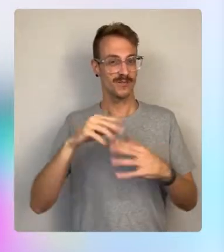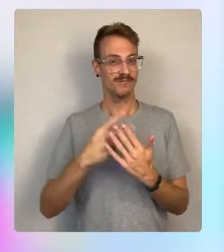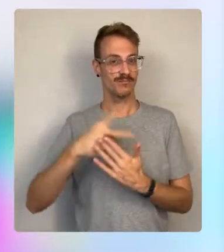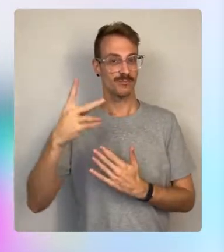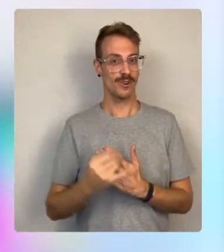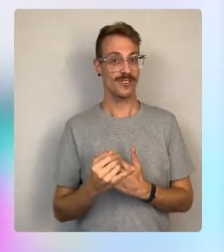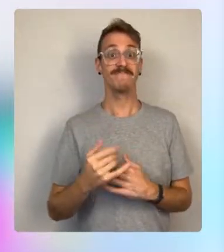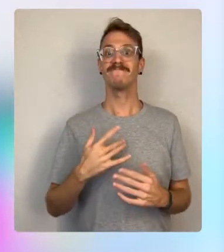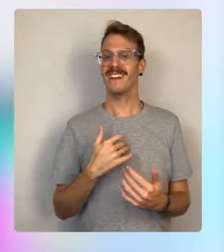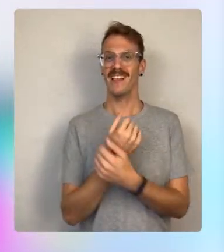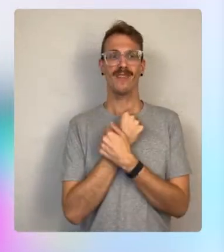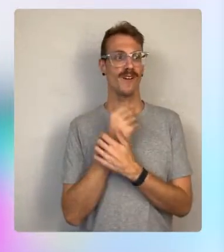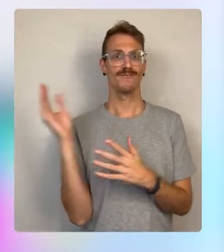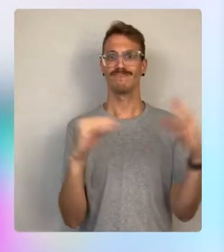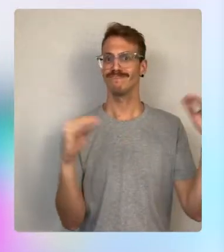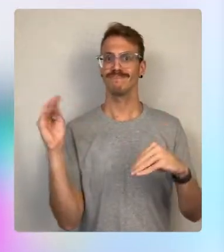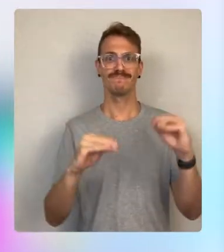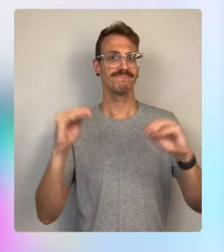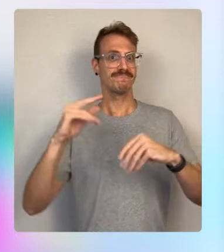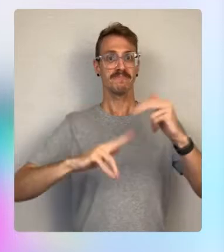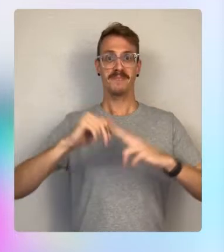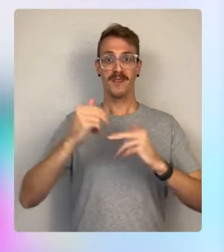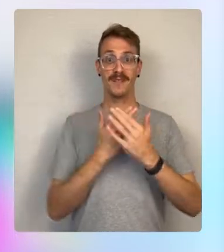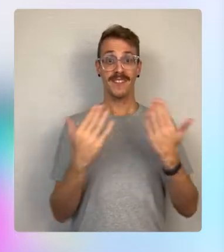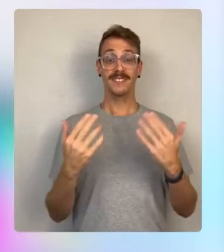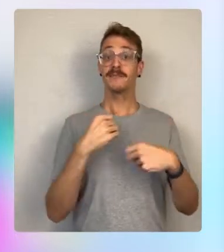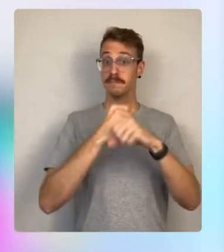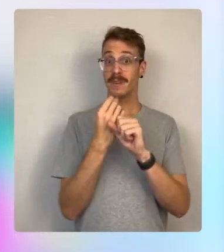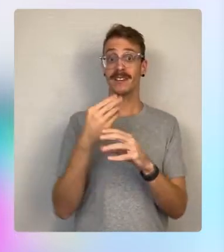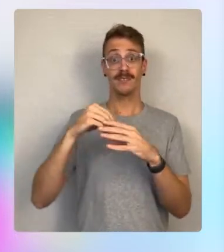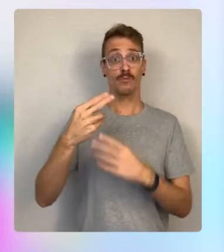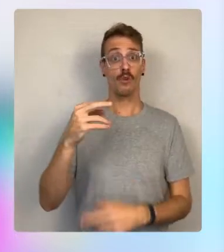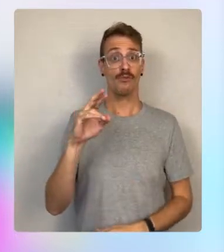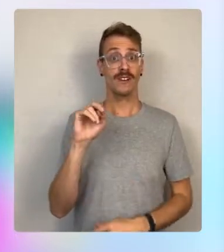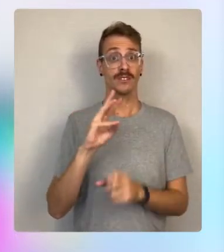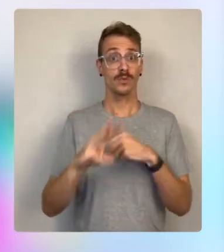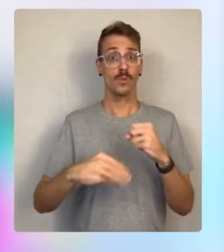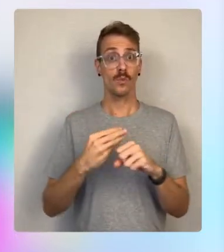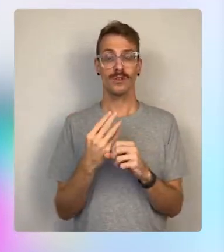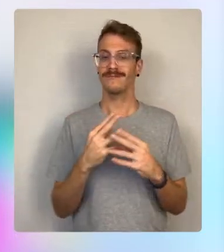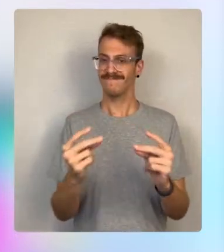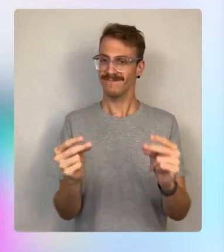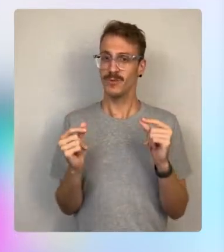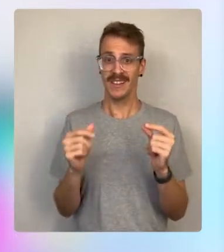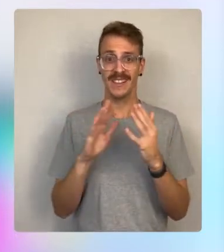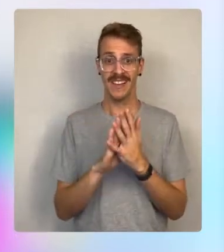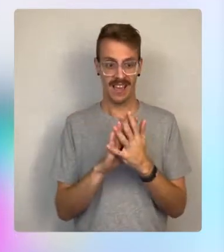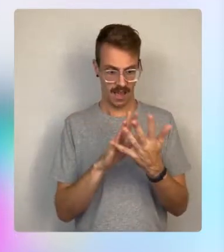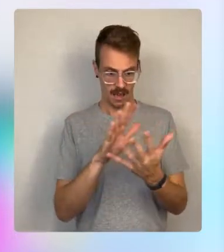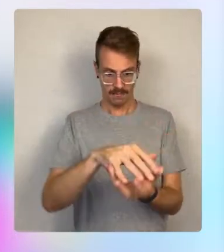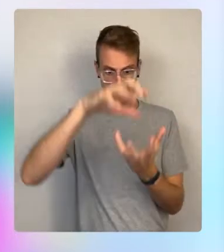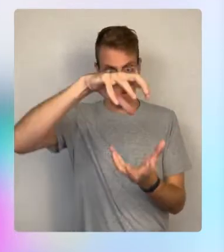I love to build things, and creating Horizon Worlds lets me quickly and tangibly turn my ideas